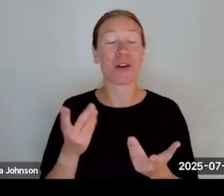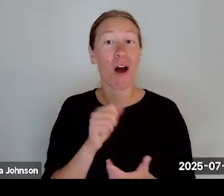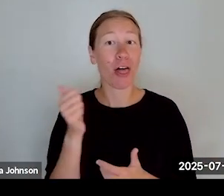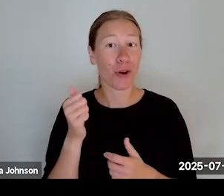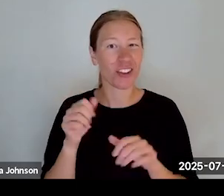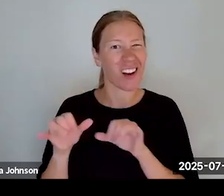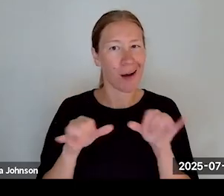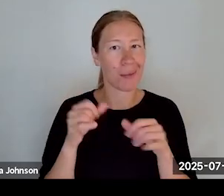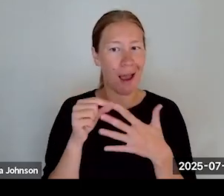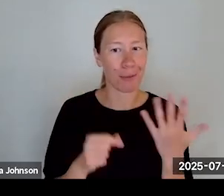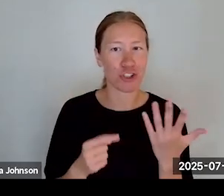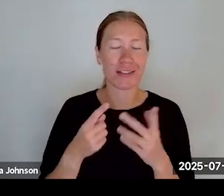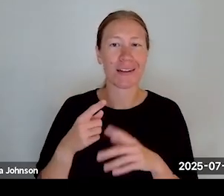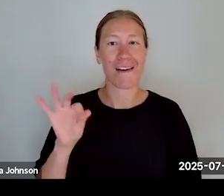or other temperature control devices.